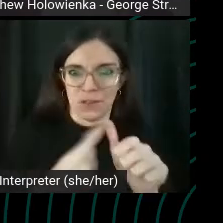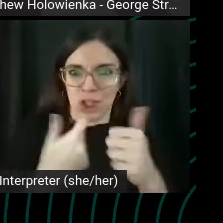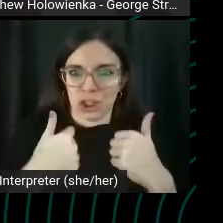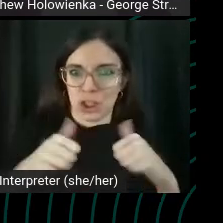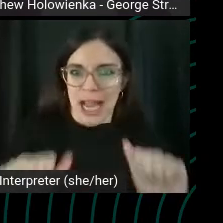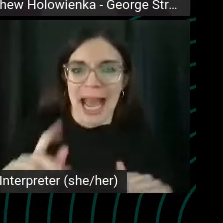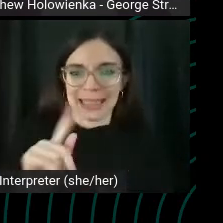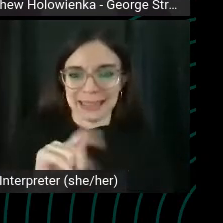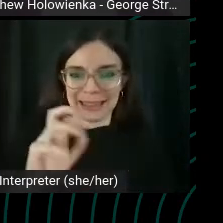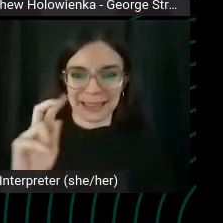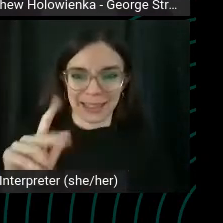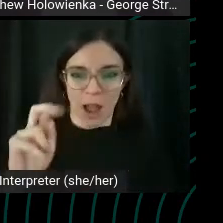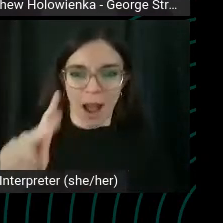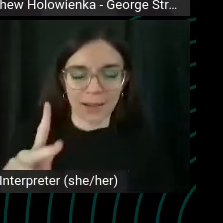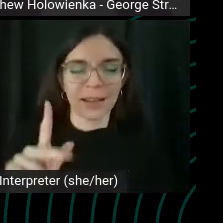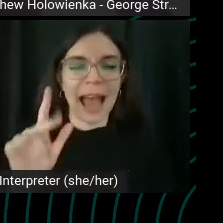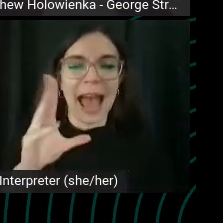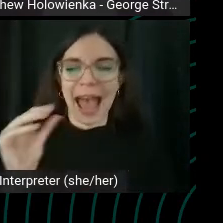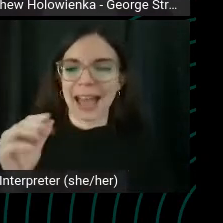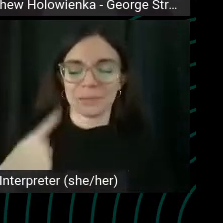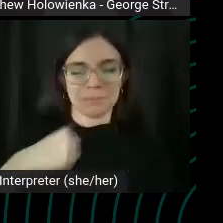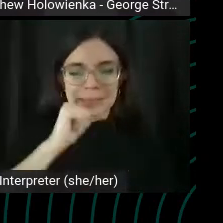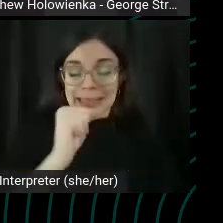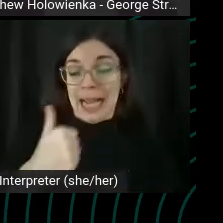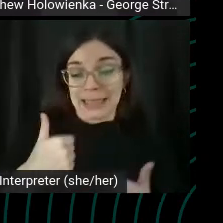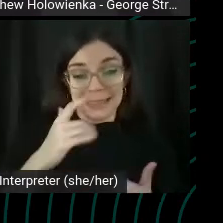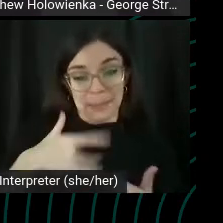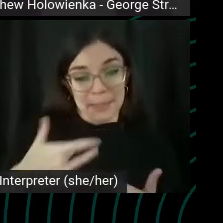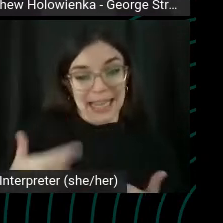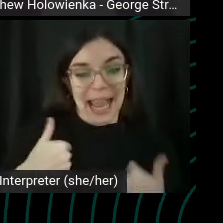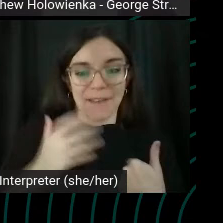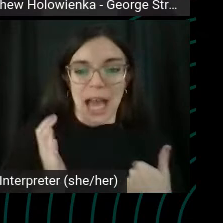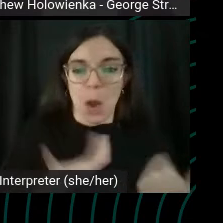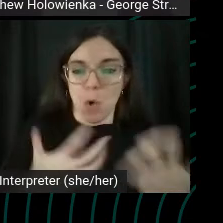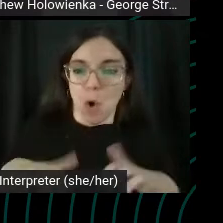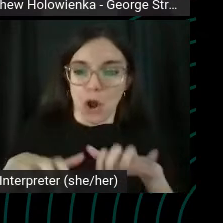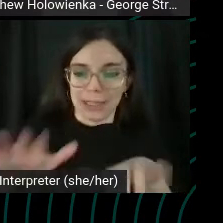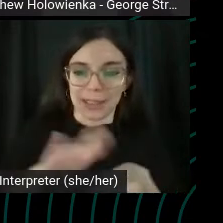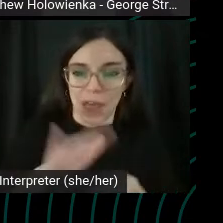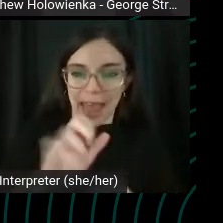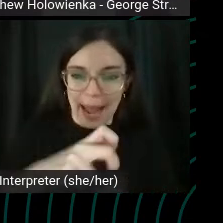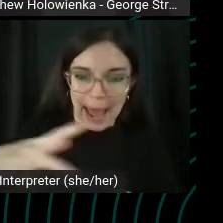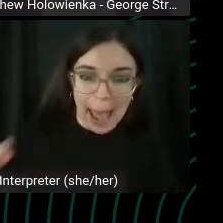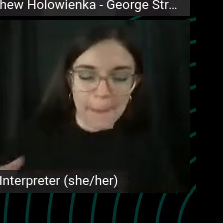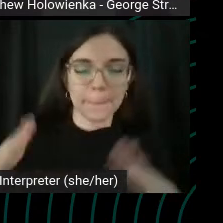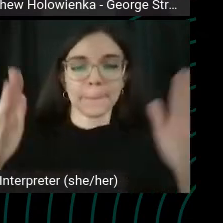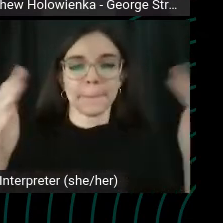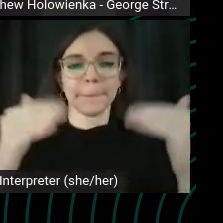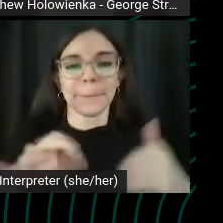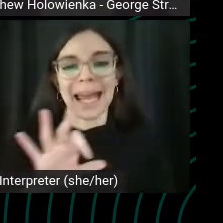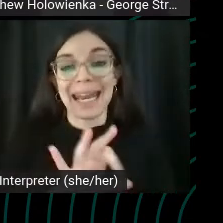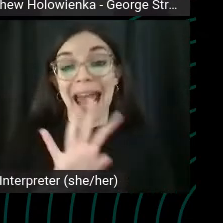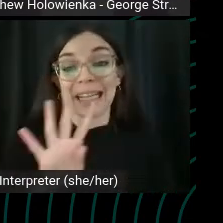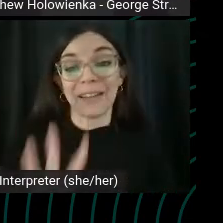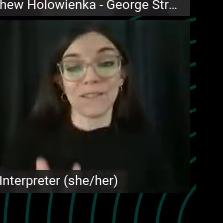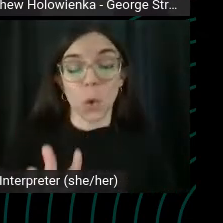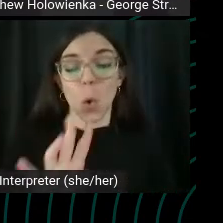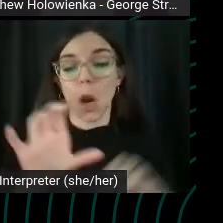and one that does not necessarily have our typical audience on it. It also drove 94 zoom Q&A registrations when we reused it for an email